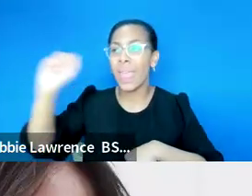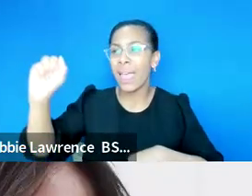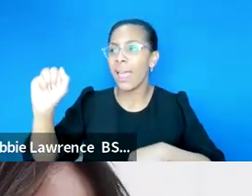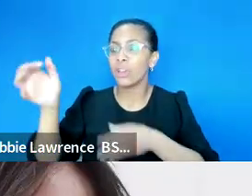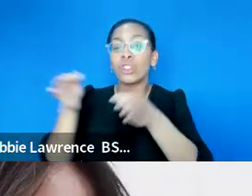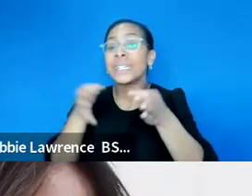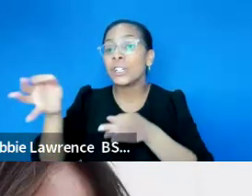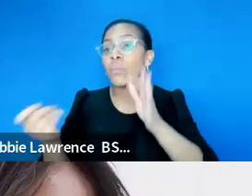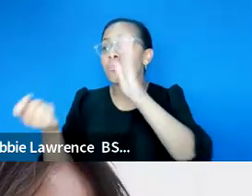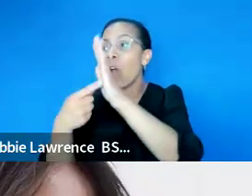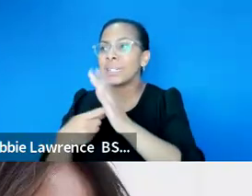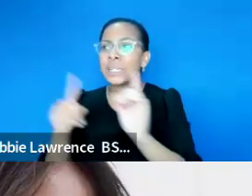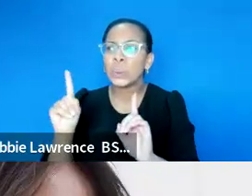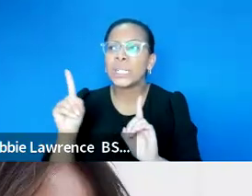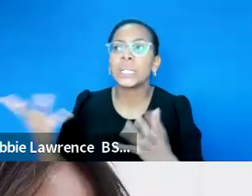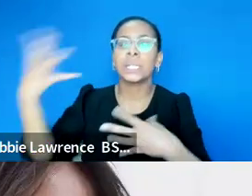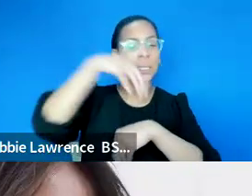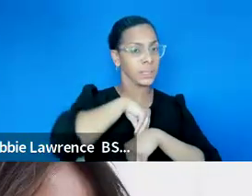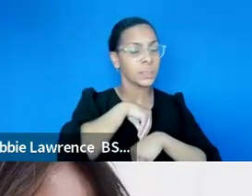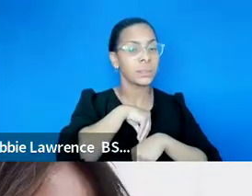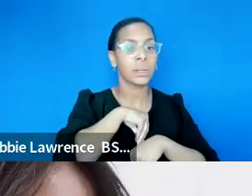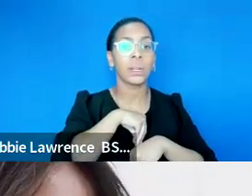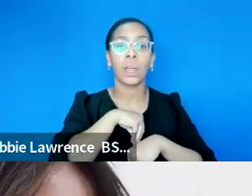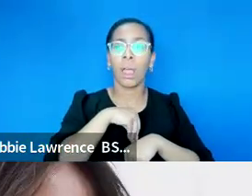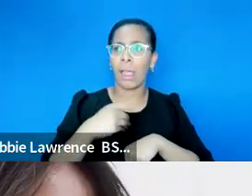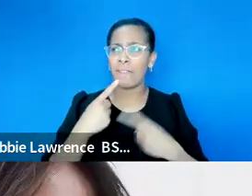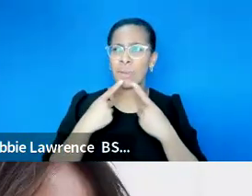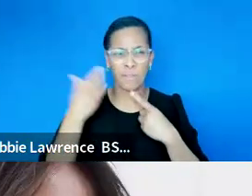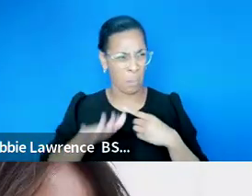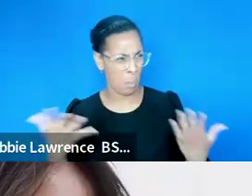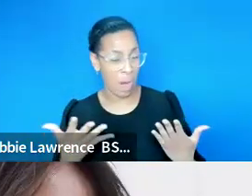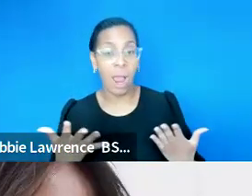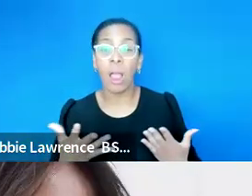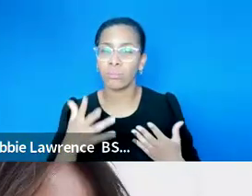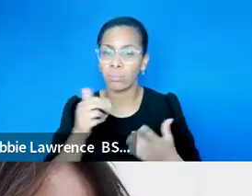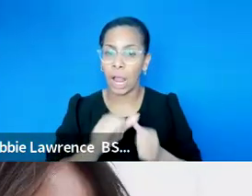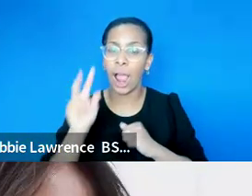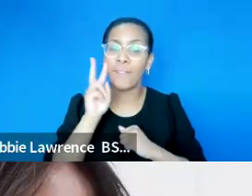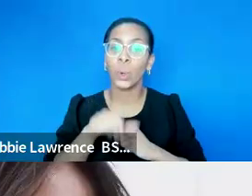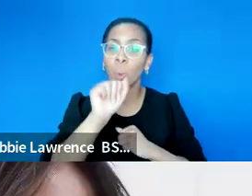You can often find the latest version of your university strategy document on their website.